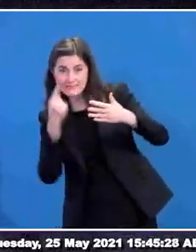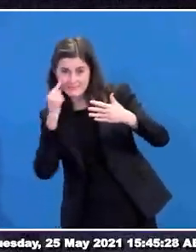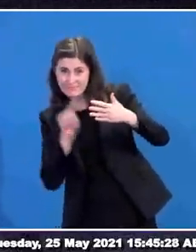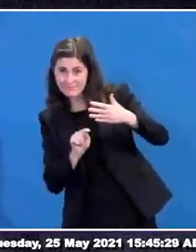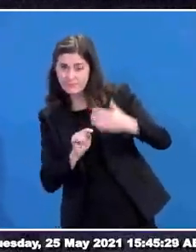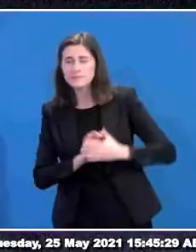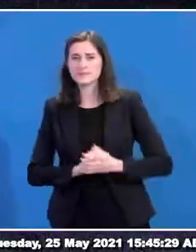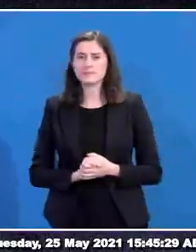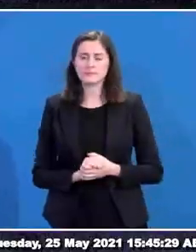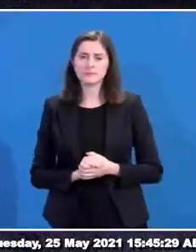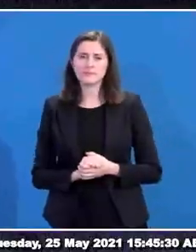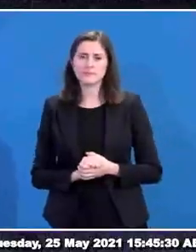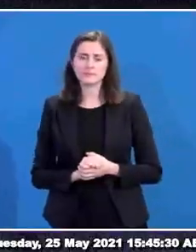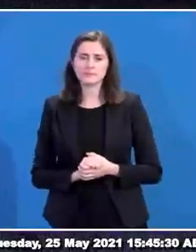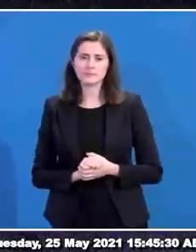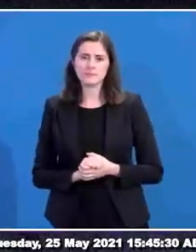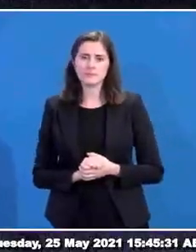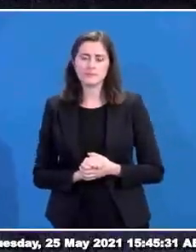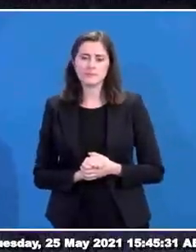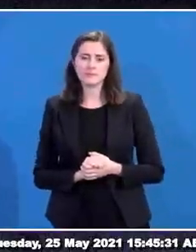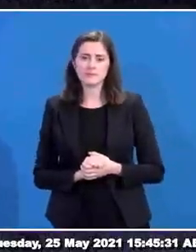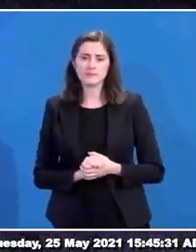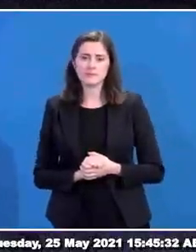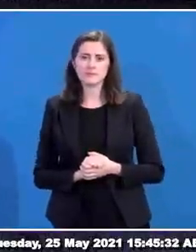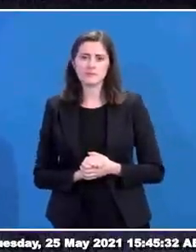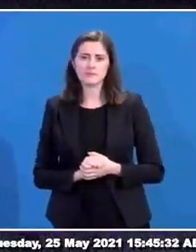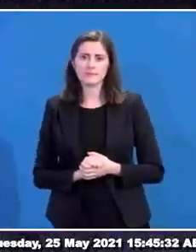You see there that you write in your report: Client Safeguarding Manager